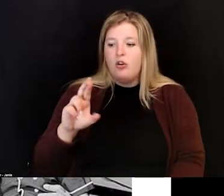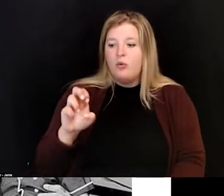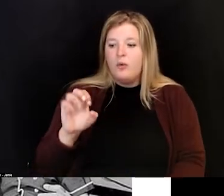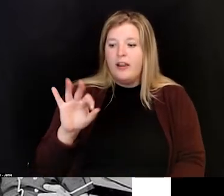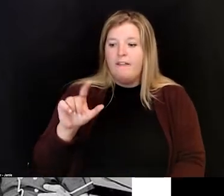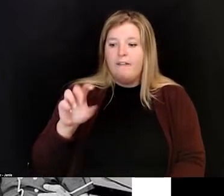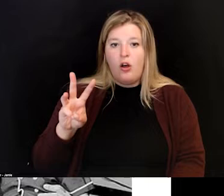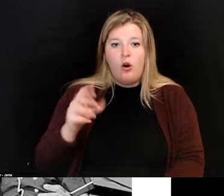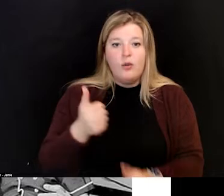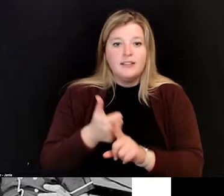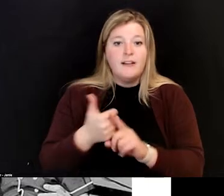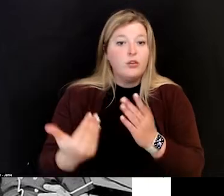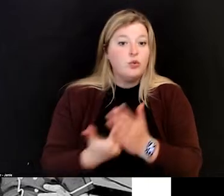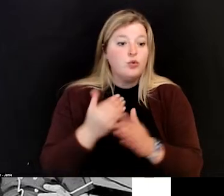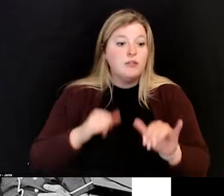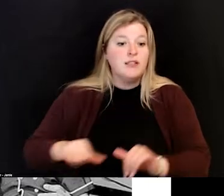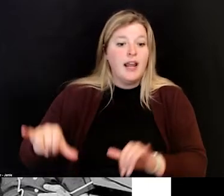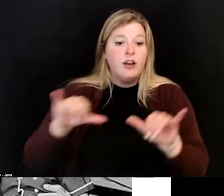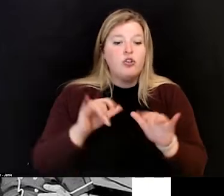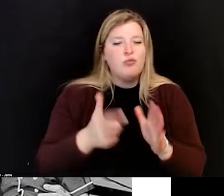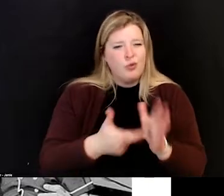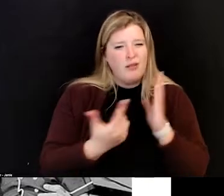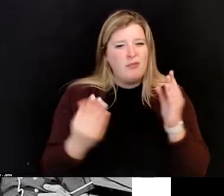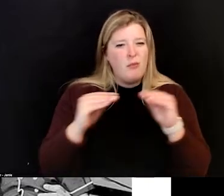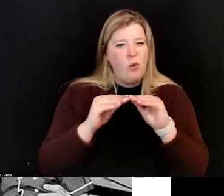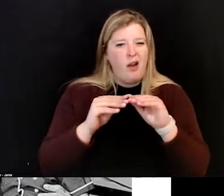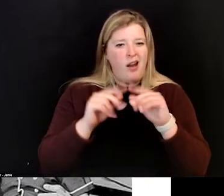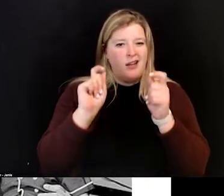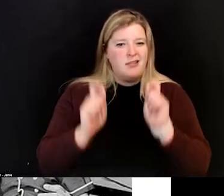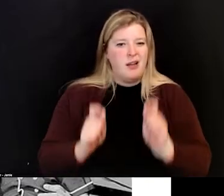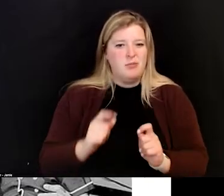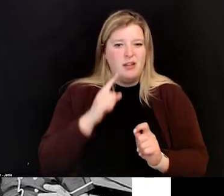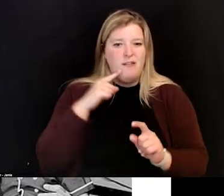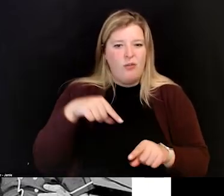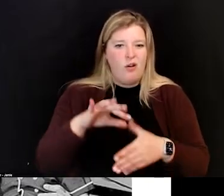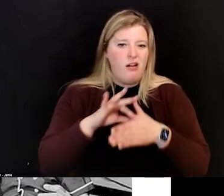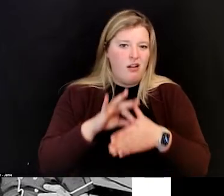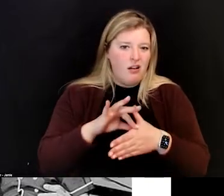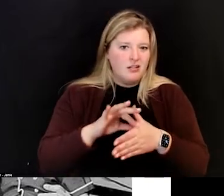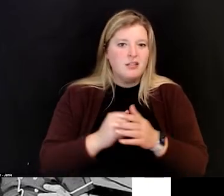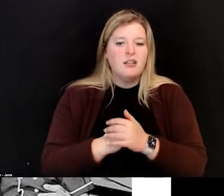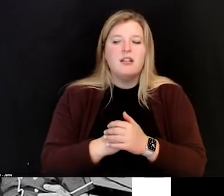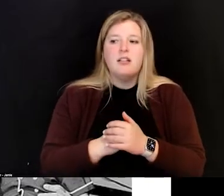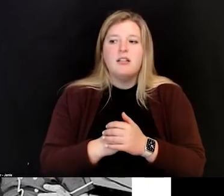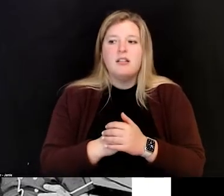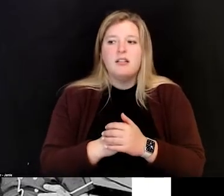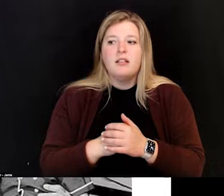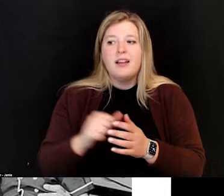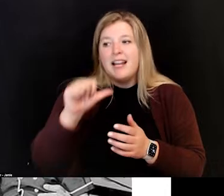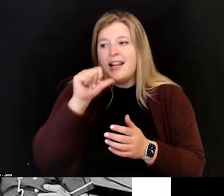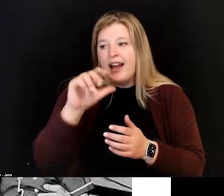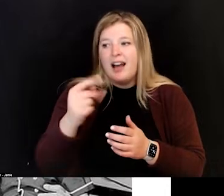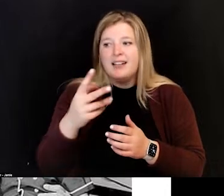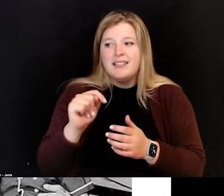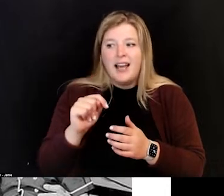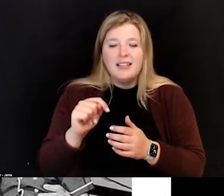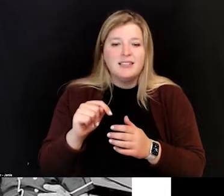and it requires more adaptability from the content and allows for greater magnification. Non-Text Contrast requires contrast